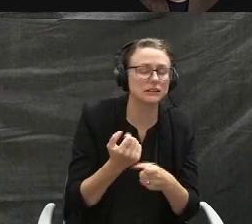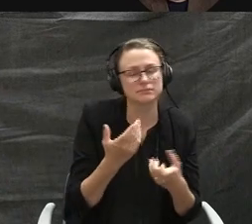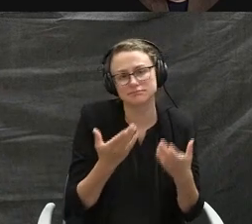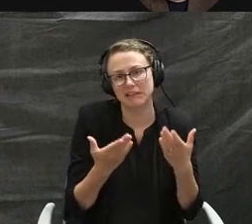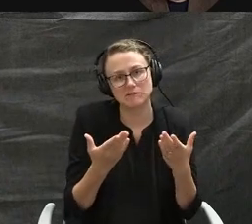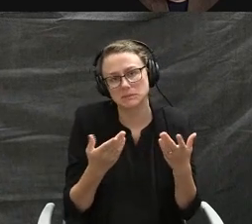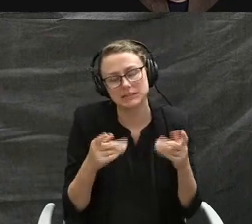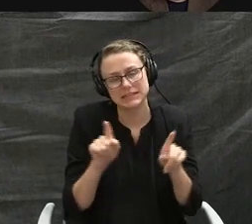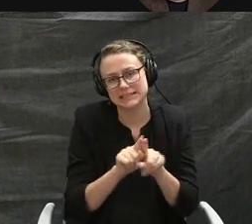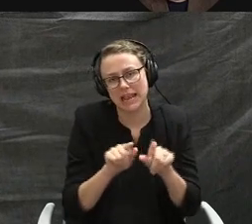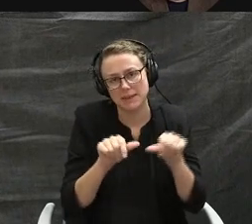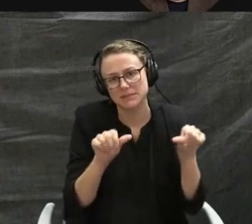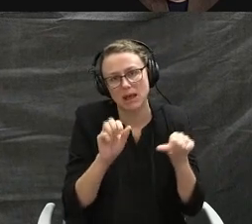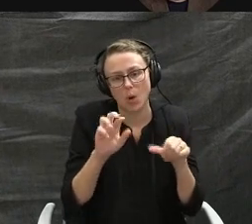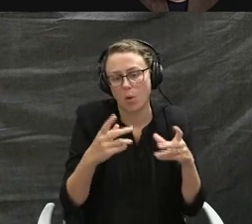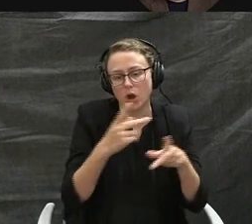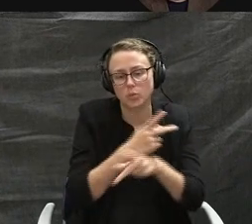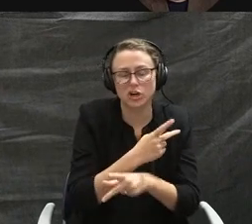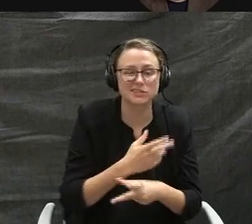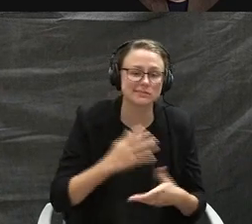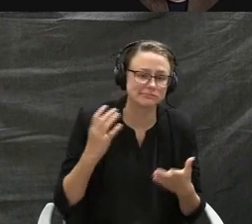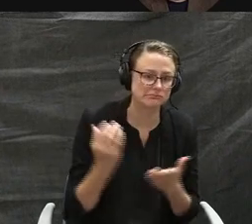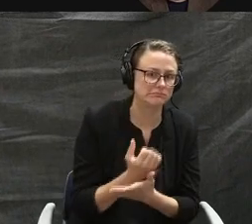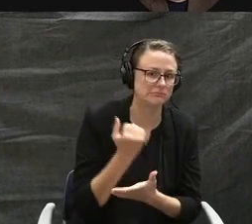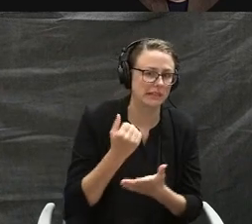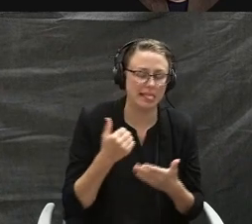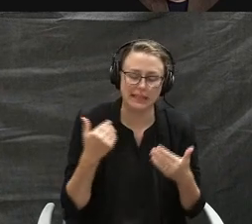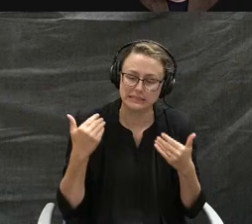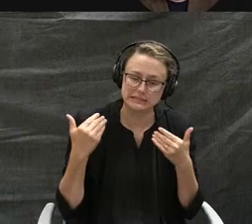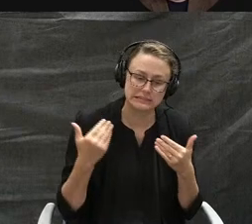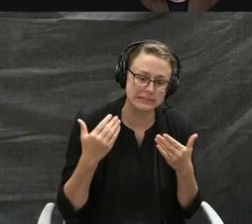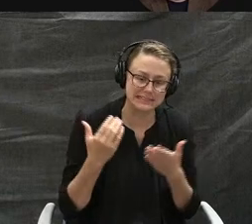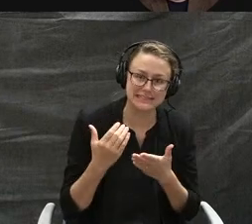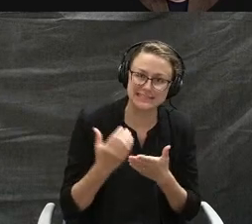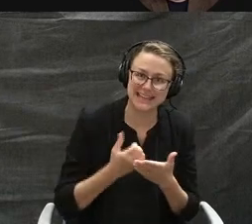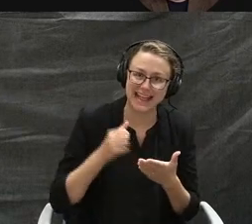might end up in the same spot or worse. So it's kind of like let's take this and put it in